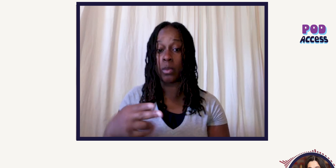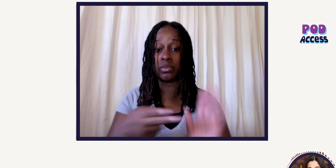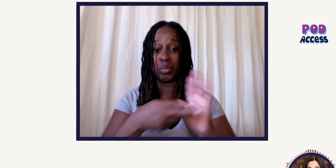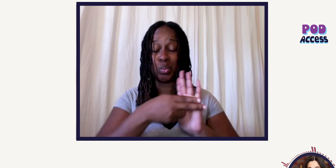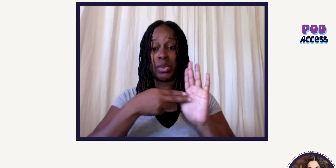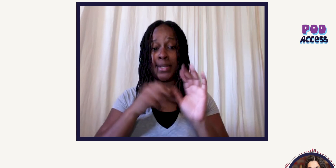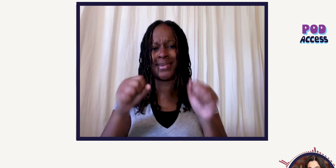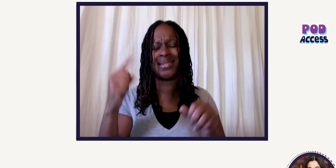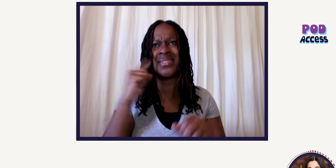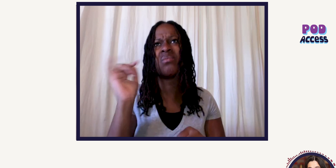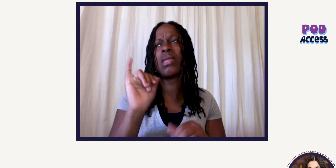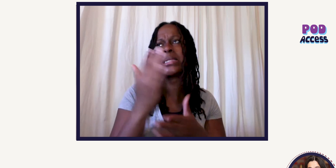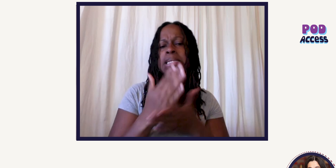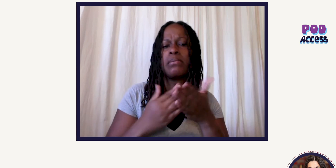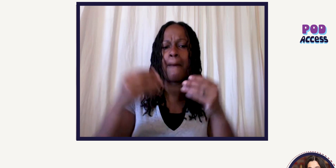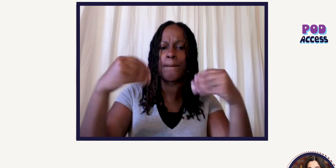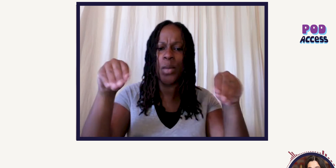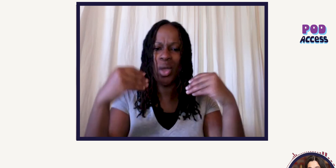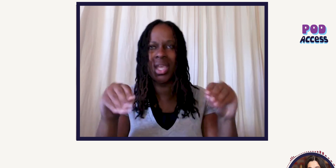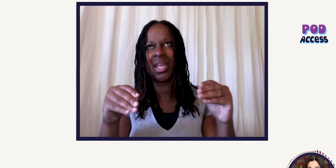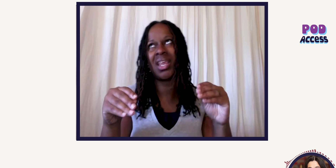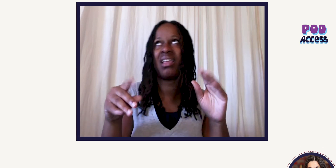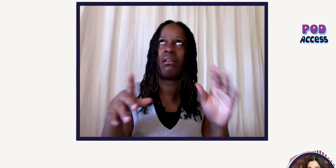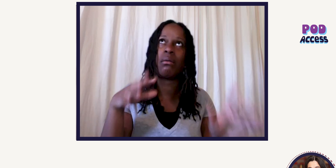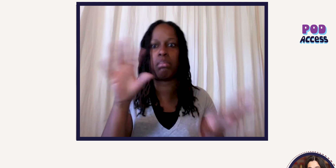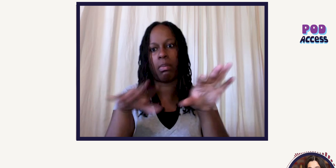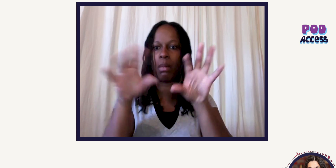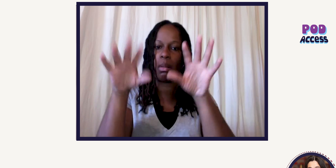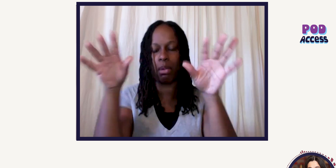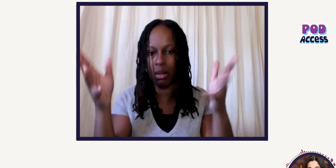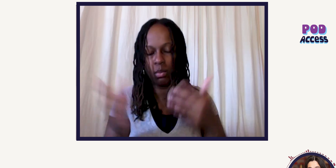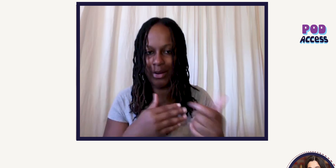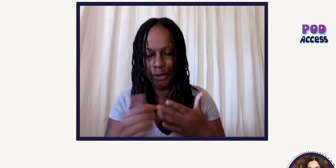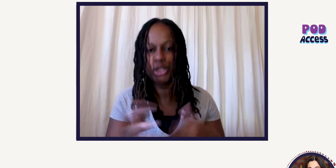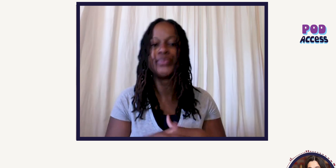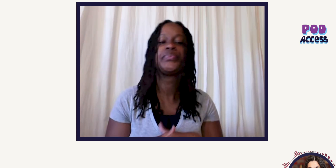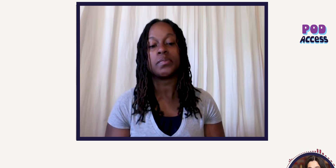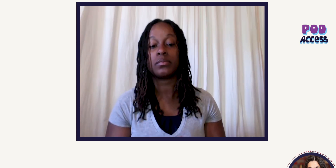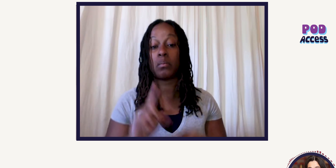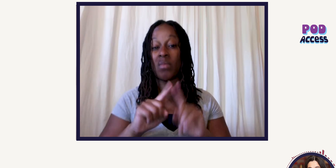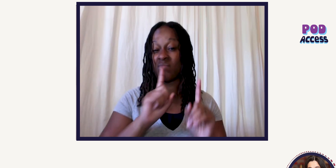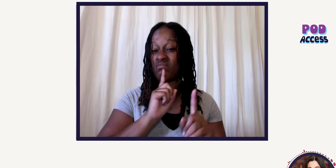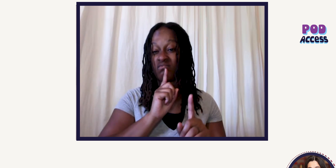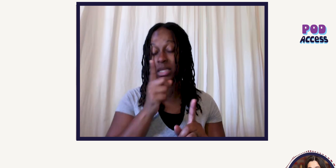but it really is critical to think through because if you get stuck on questions like, “How do I talk about my podcast?